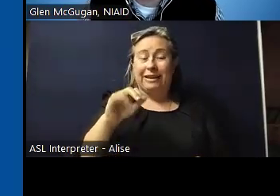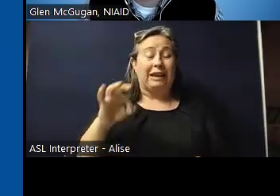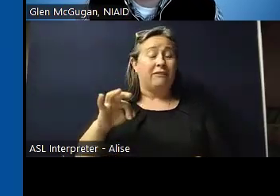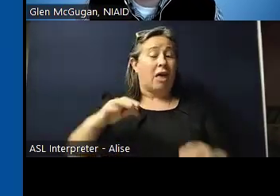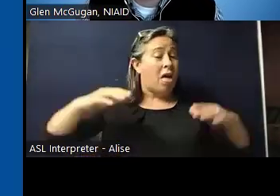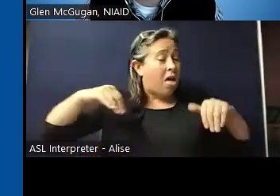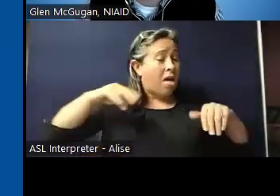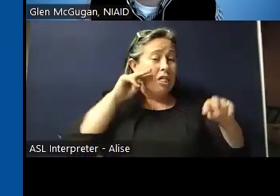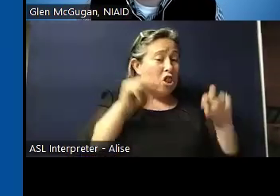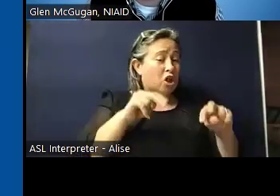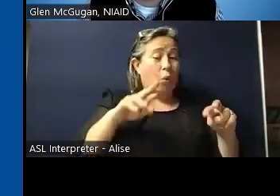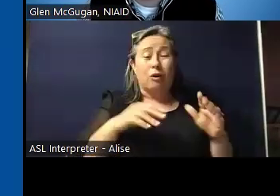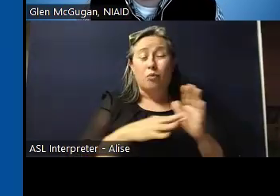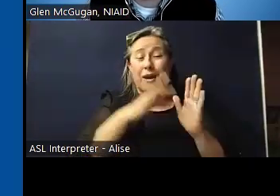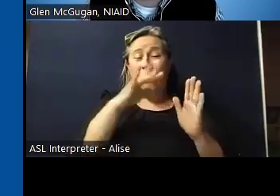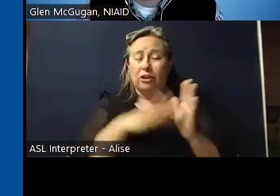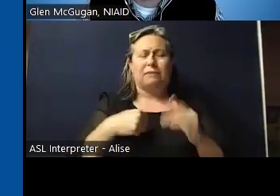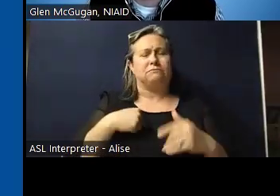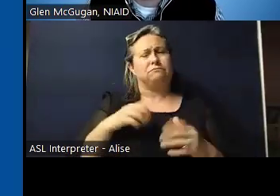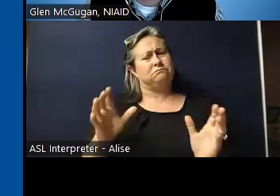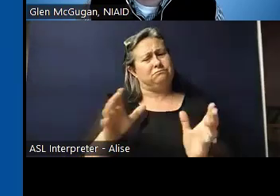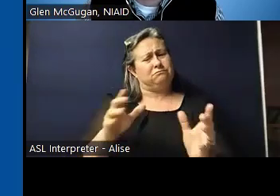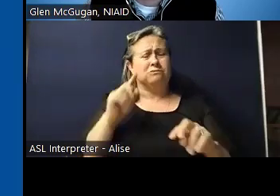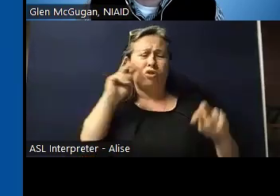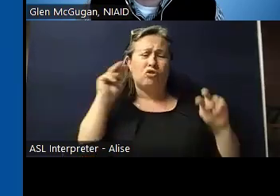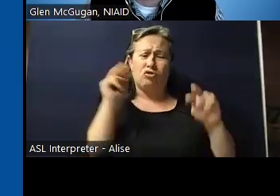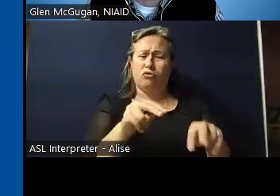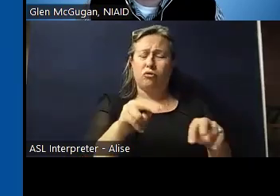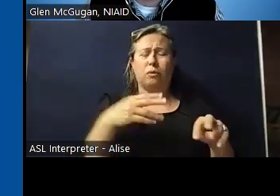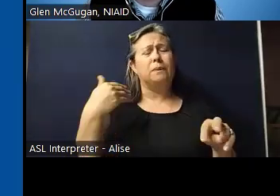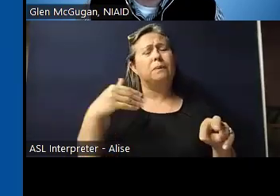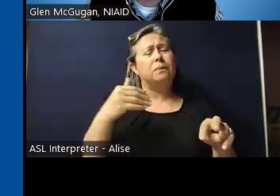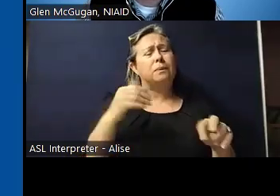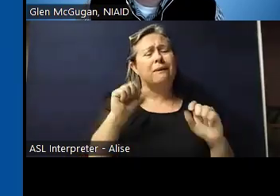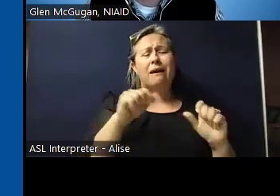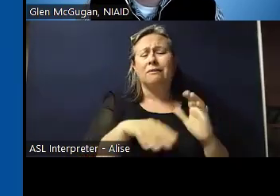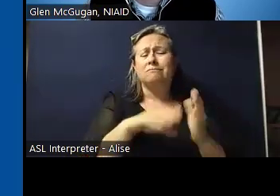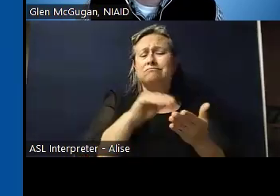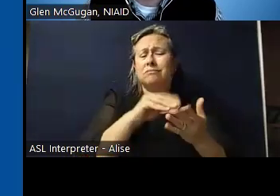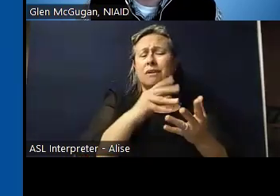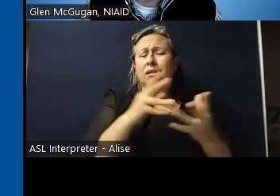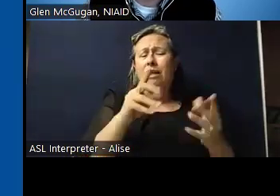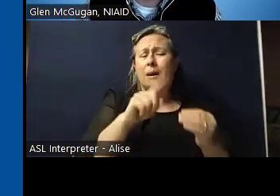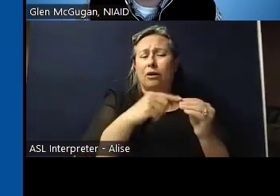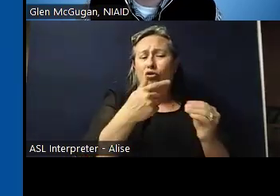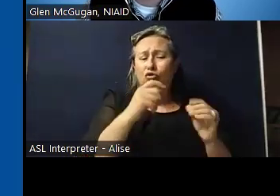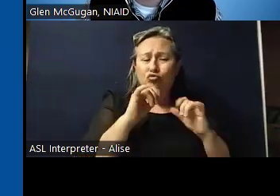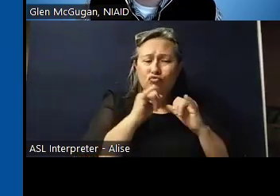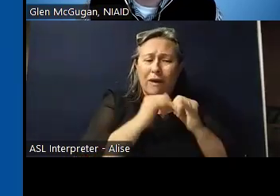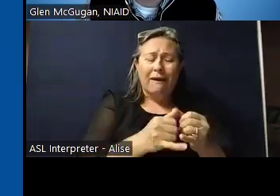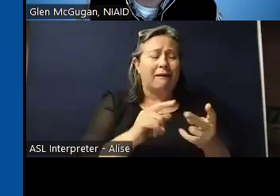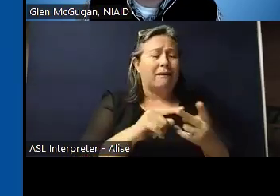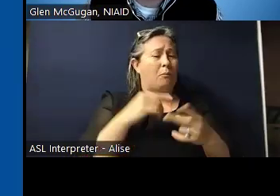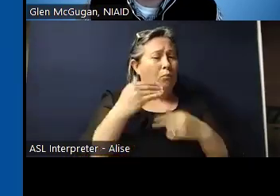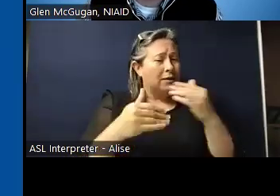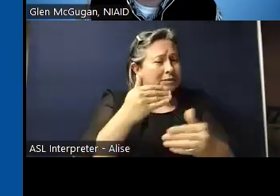I encourage you to check it out because you can find out information about grants, the process itself, how to apply,